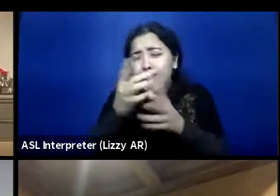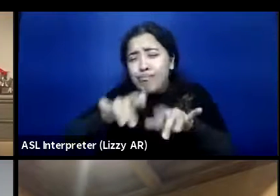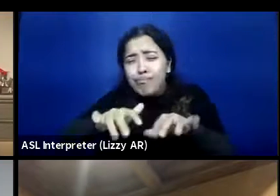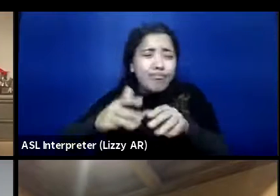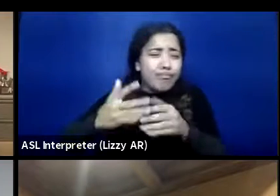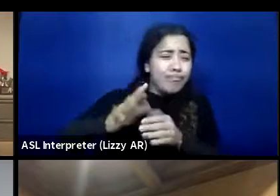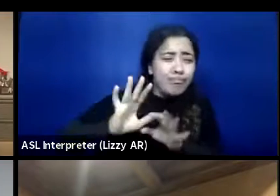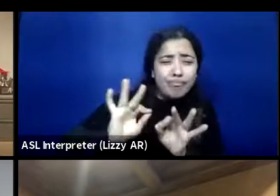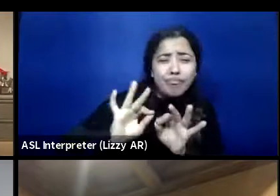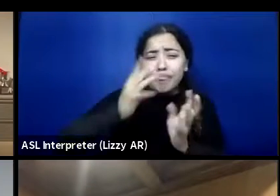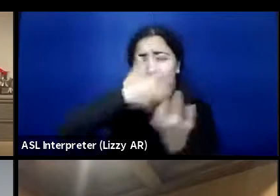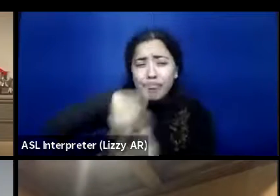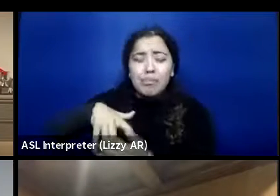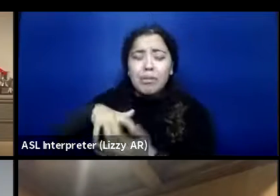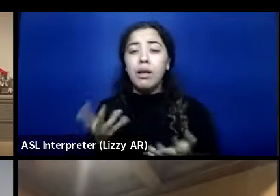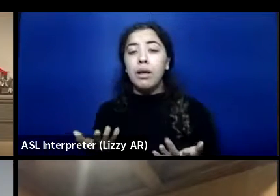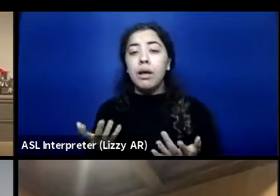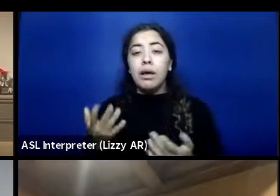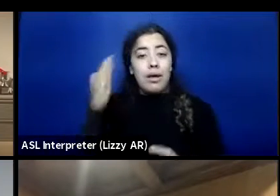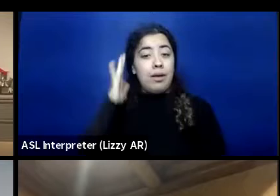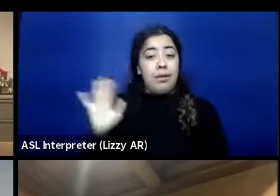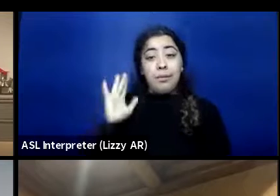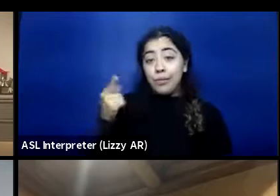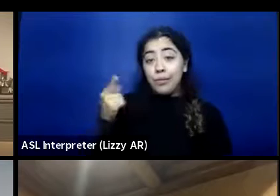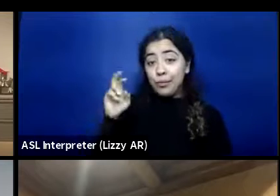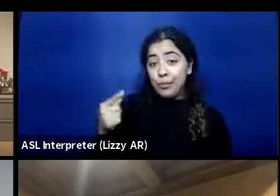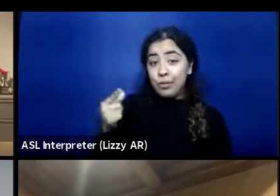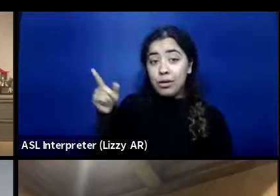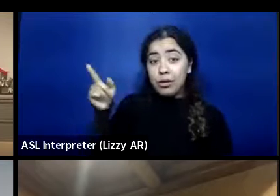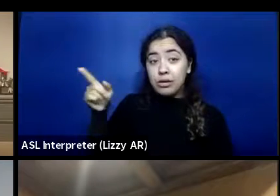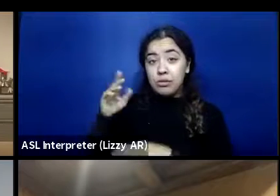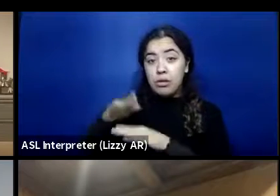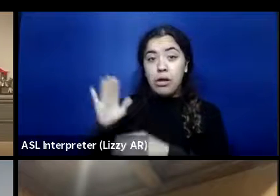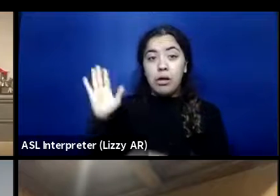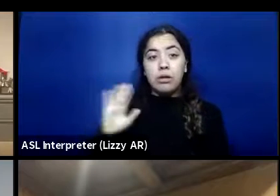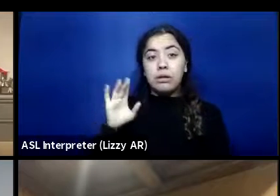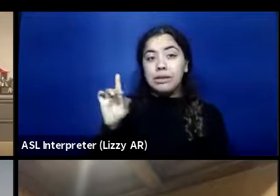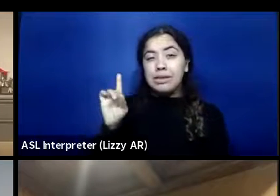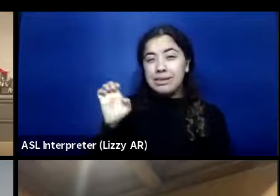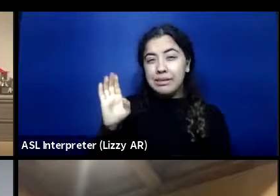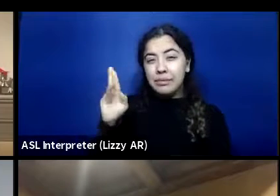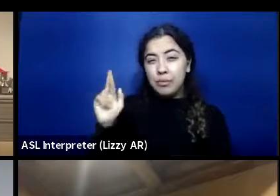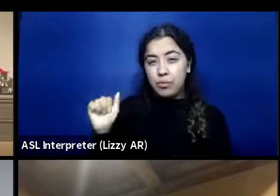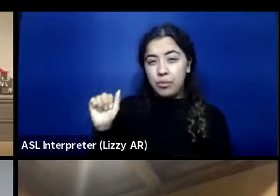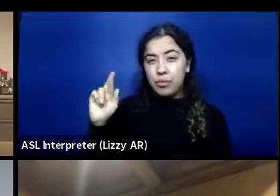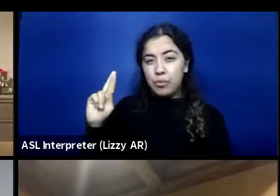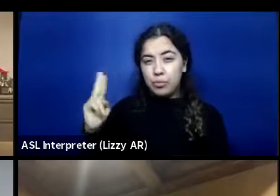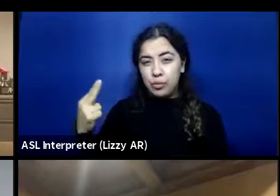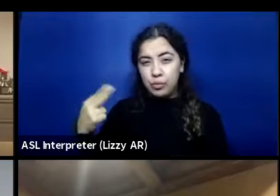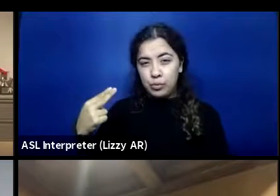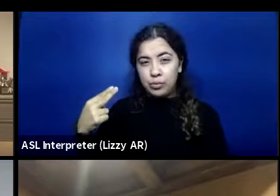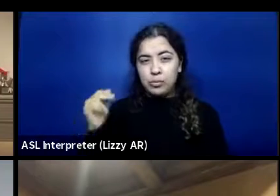Gregg Vanderheiden actually was on Debra Ruh's show talking about the technology,